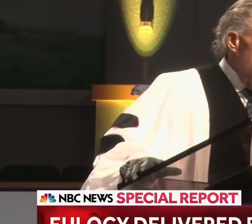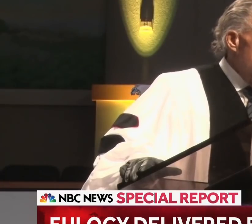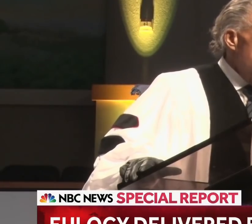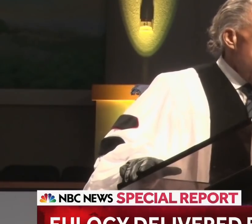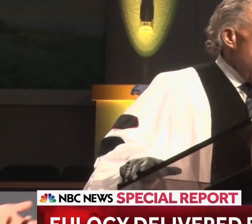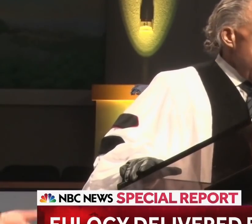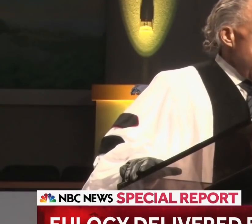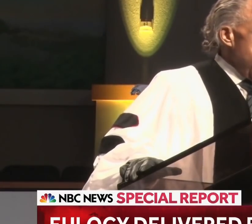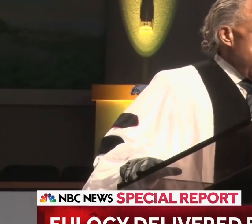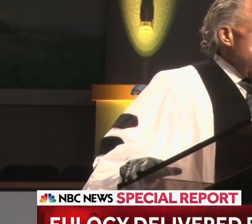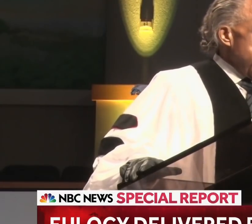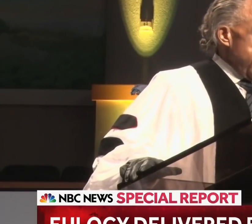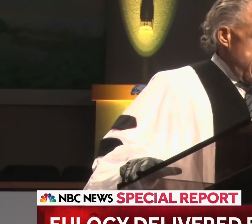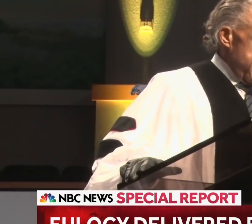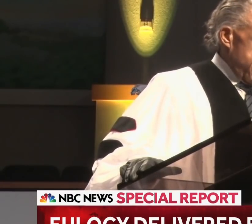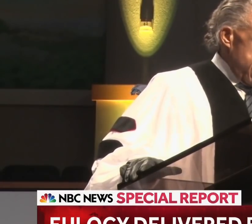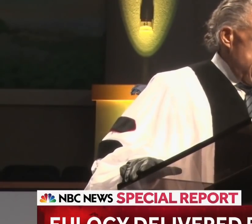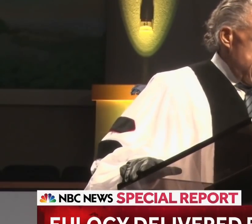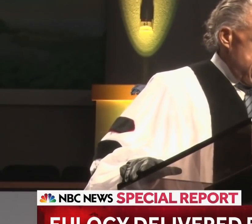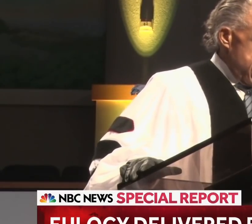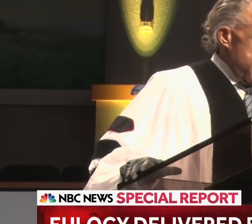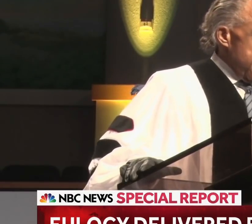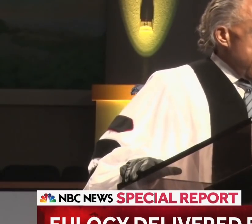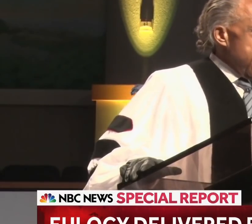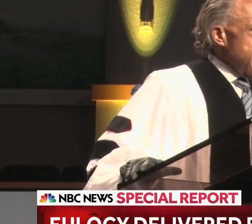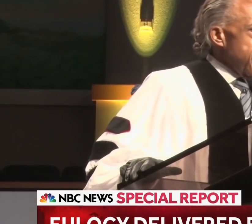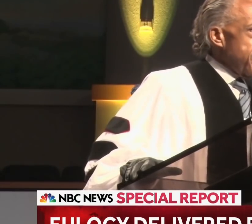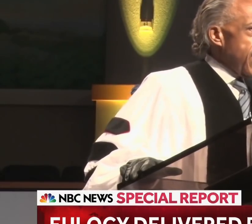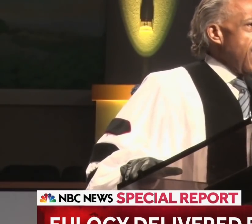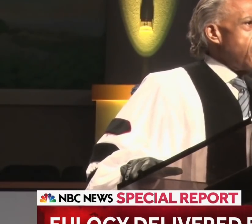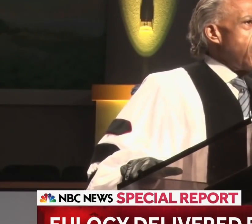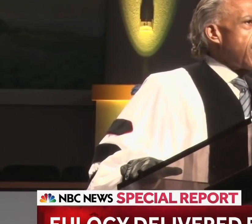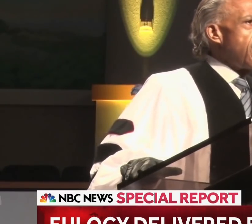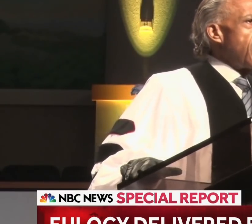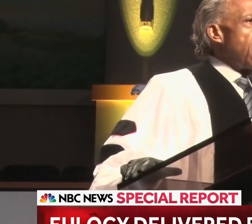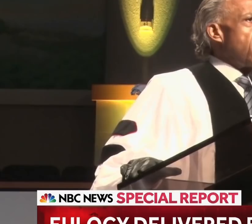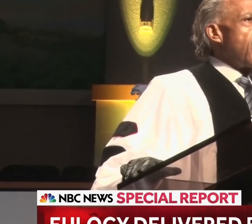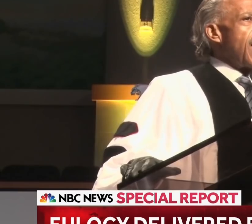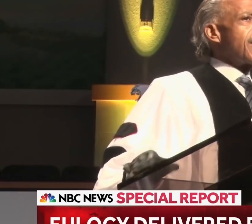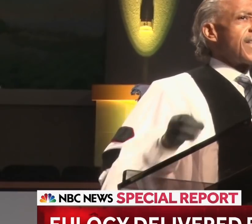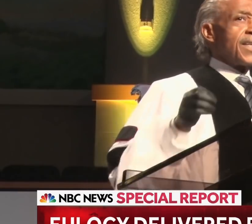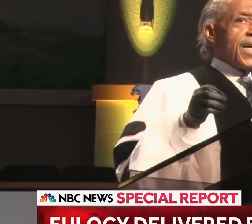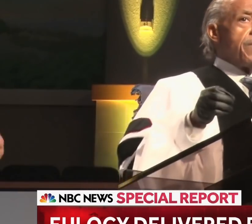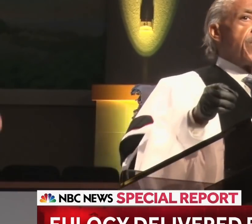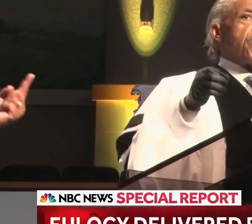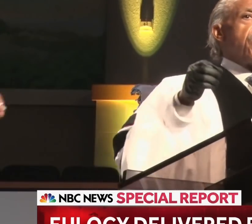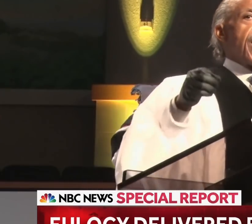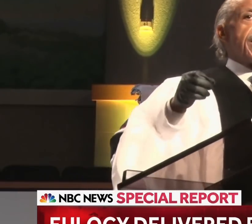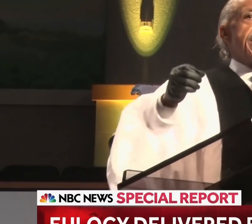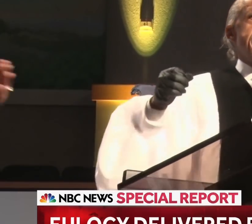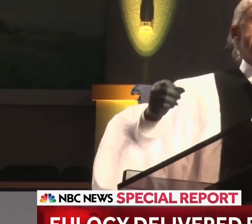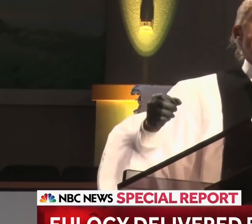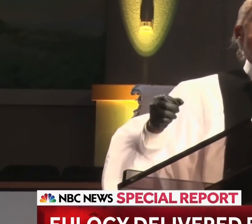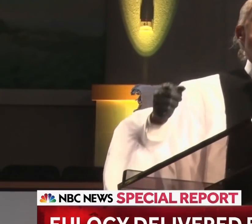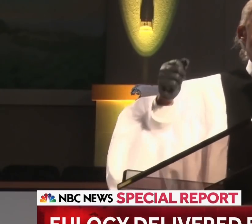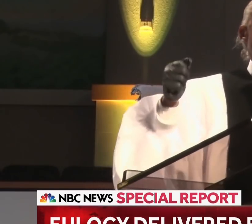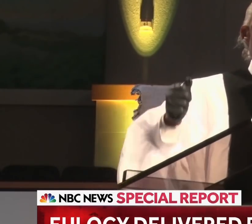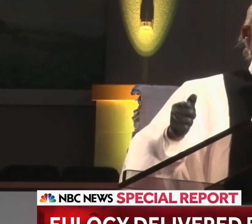THE PLACE I WAS WORKING OUT, SAID, REVEREND AL, I SEE YOU ON TV AND YOU’RE ALWAYS TALKING ABOUT RACE. I SAID, YEAH.